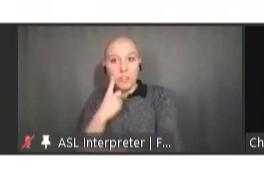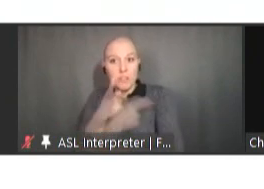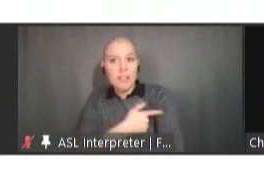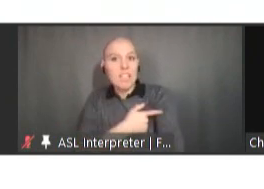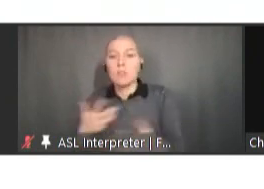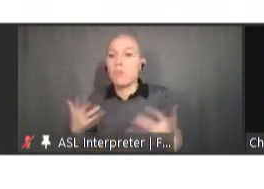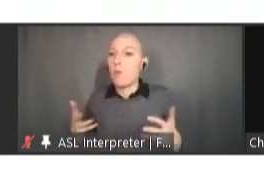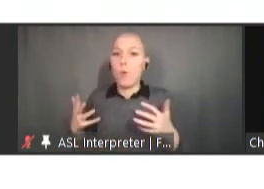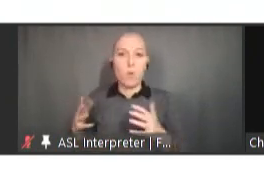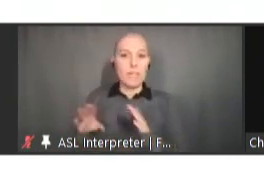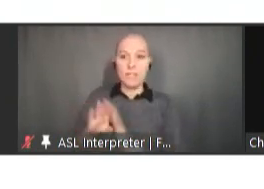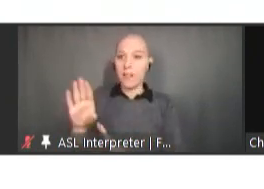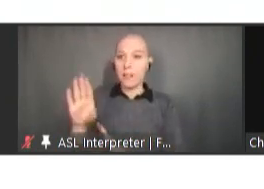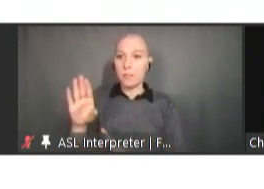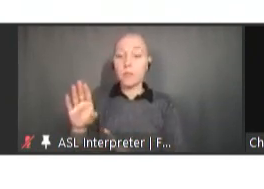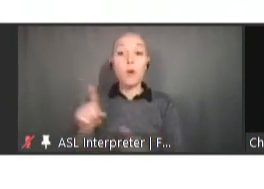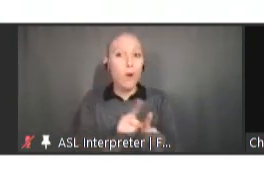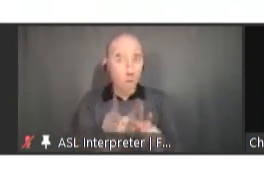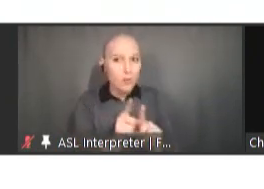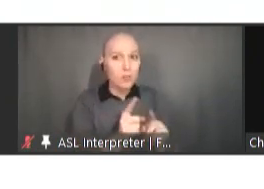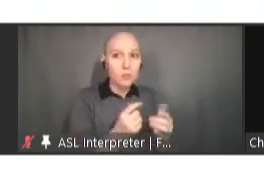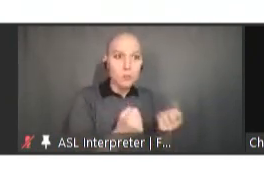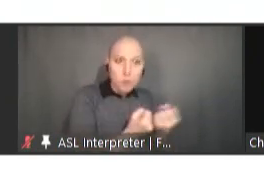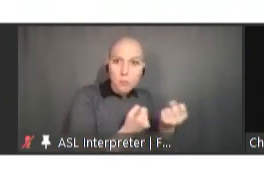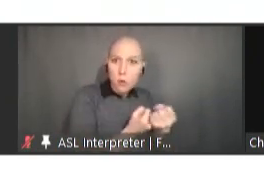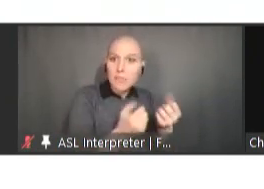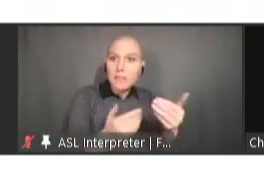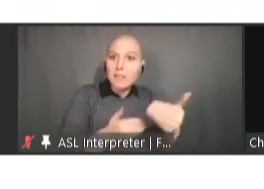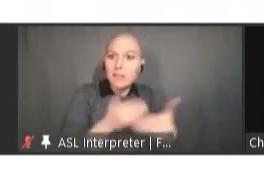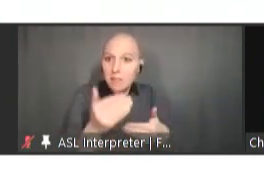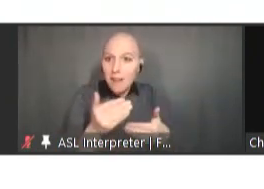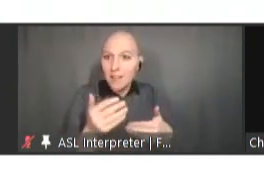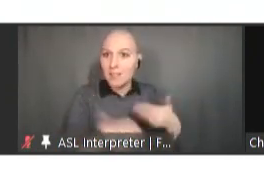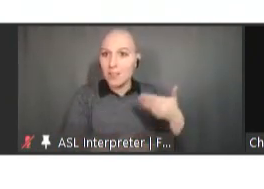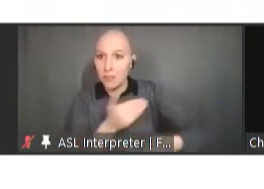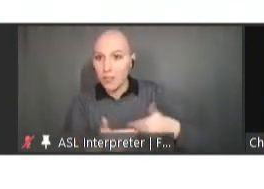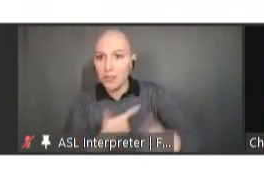development of new vaccines, next generation vaccines. And really importantly, you know,